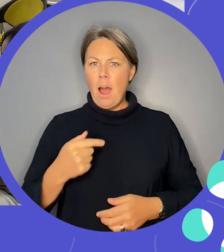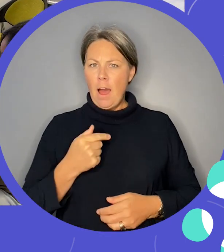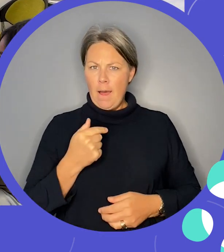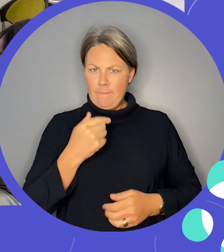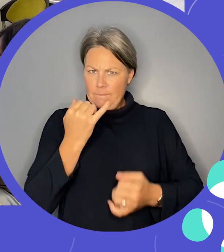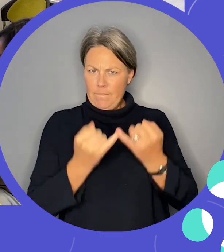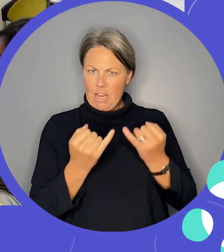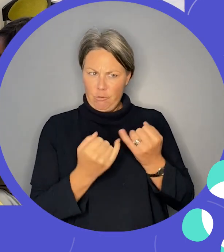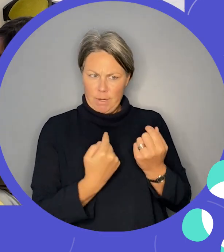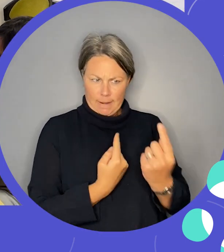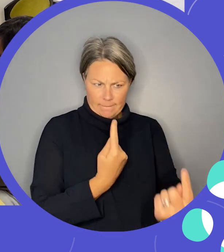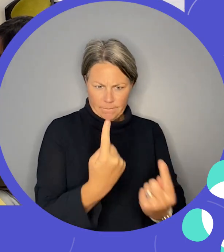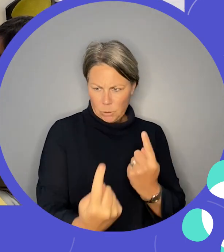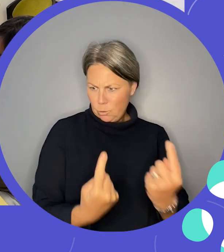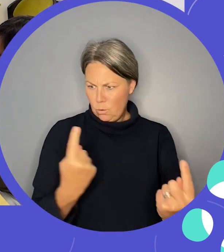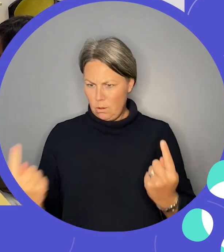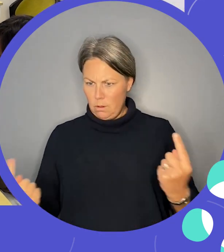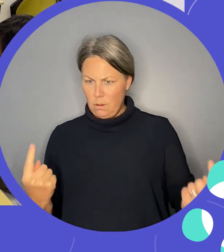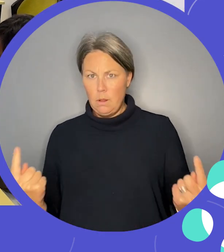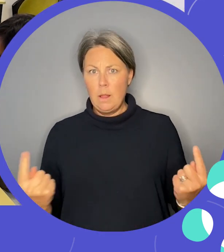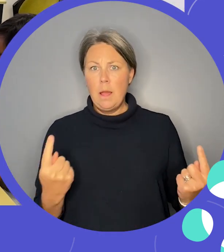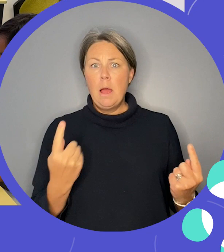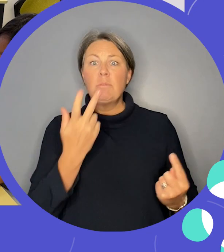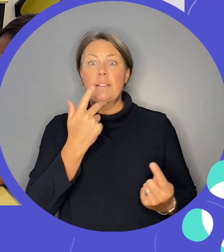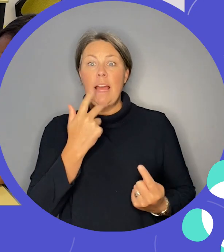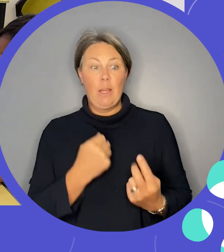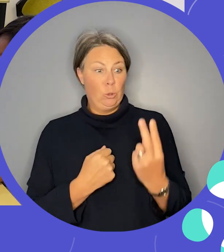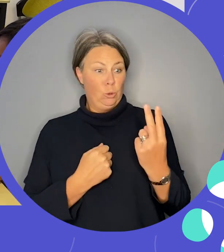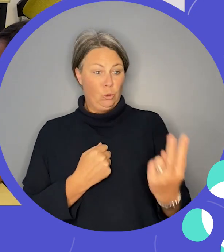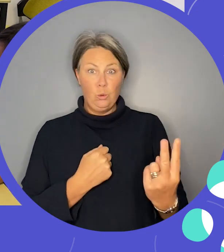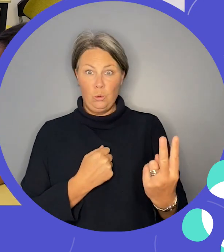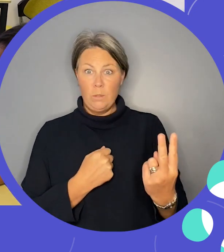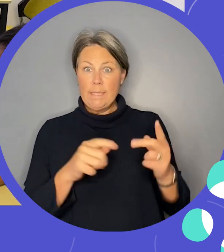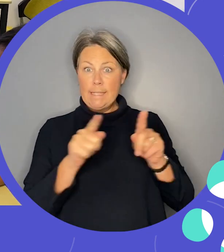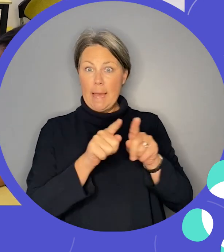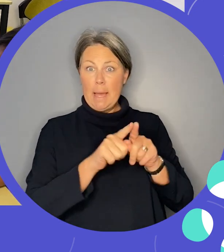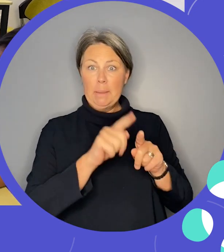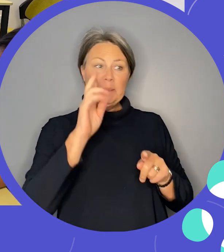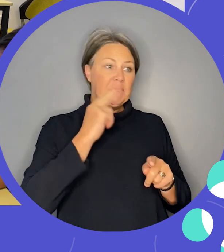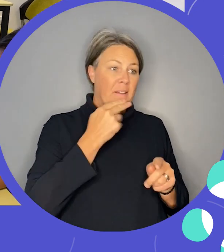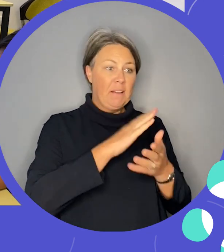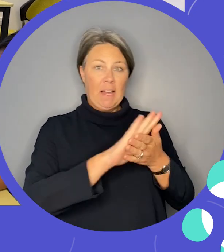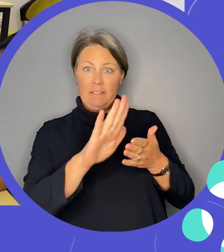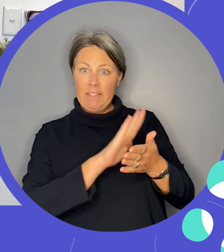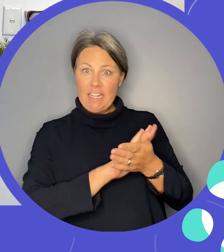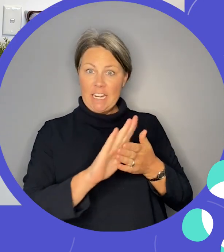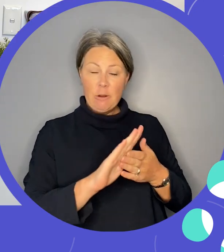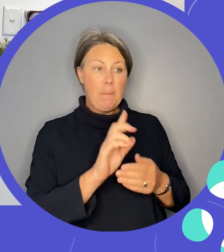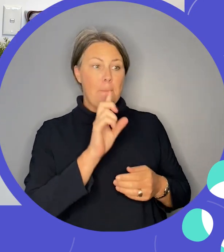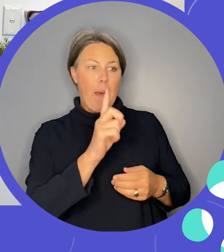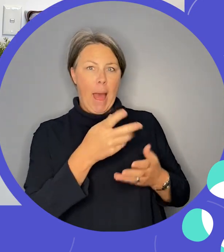So, yes, two, children might have difficulties with the same task, but how we approach those would be quite different.